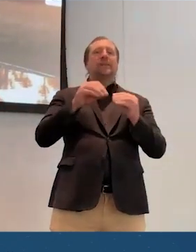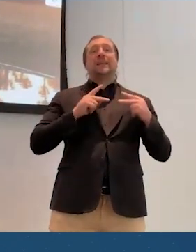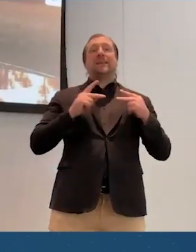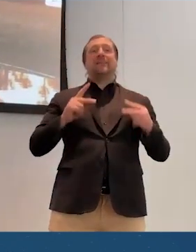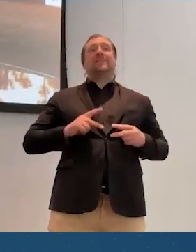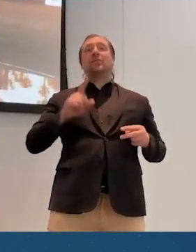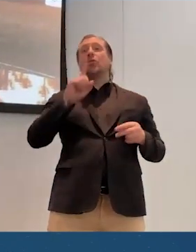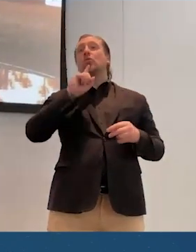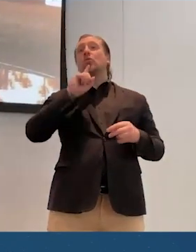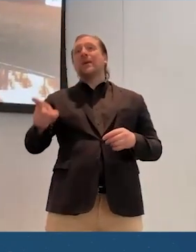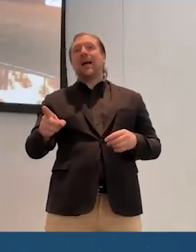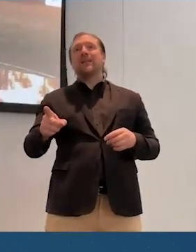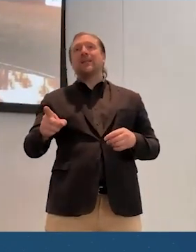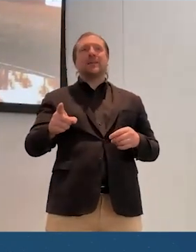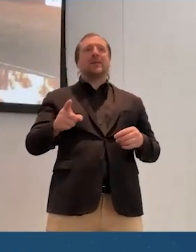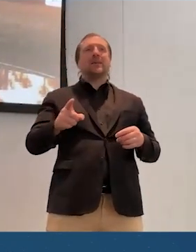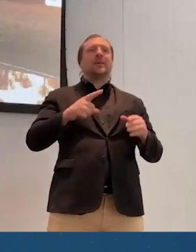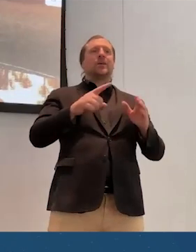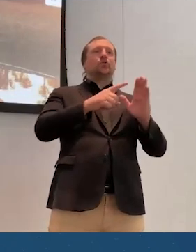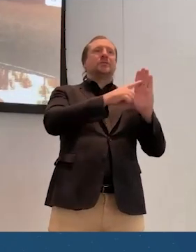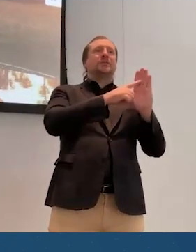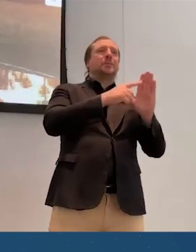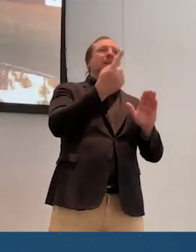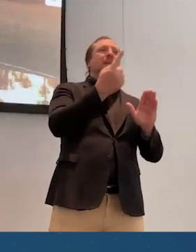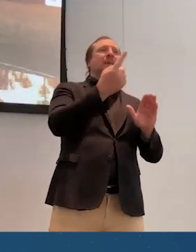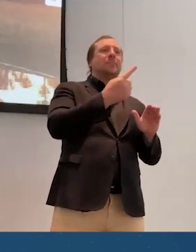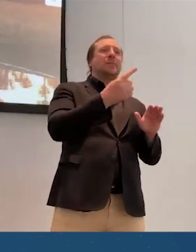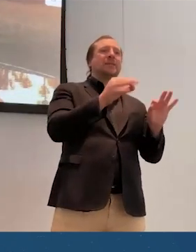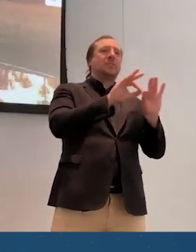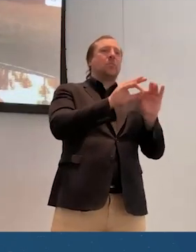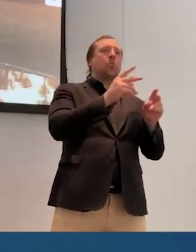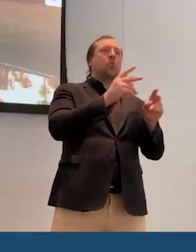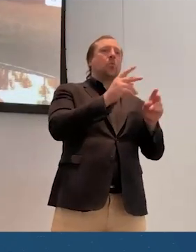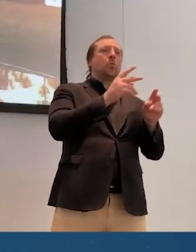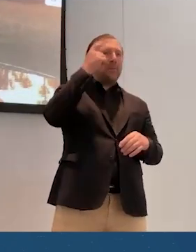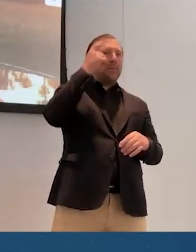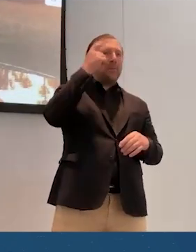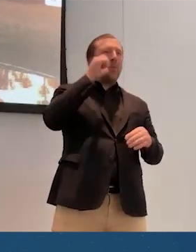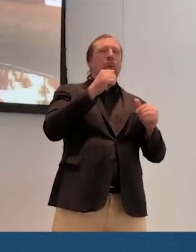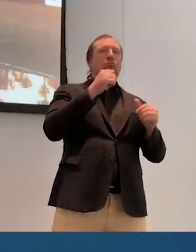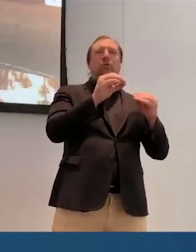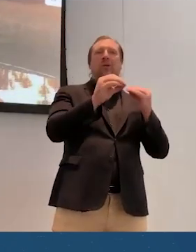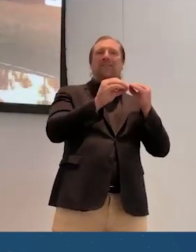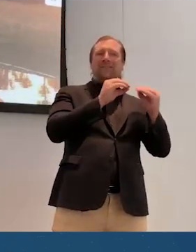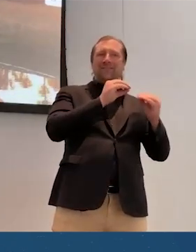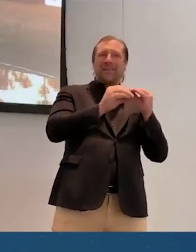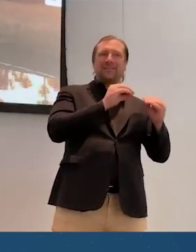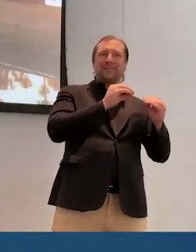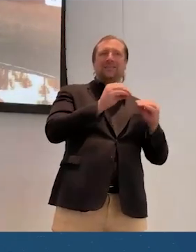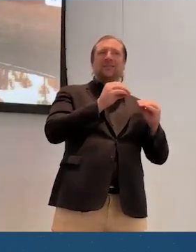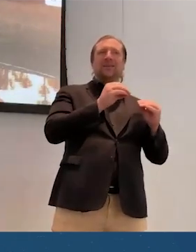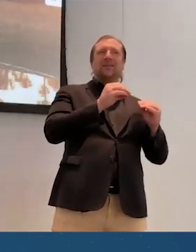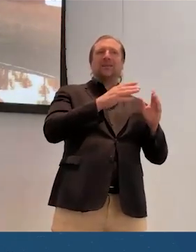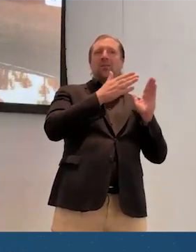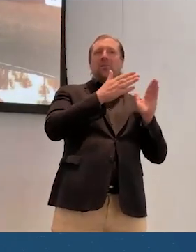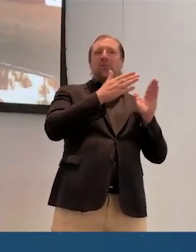This is something that is important to keep in mind, that we are rather expanding the spectrum of experiences